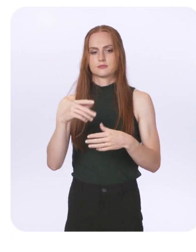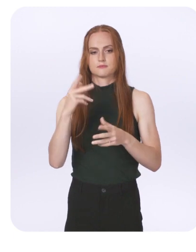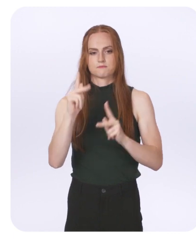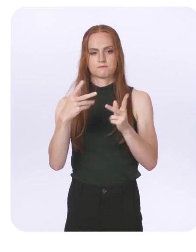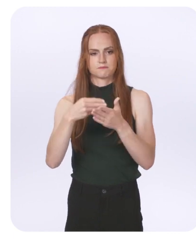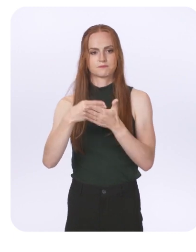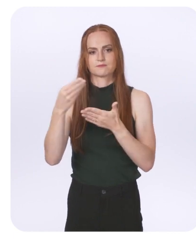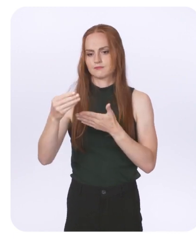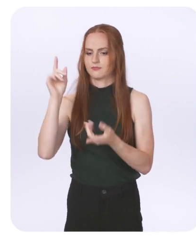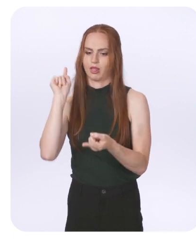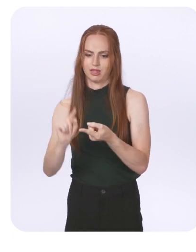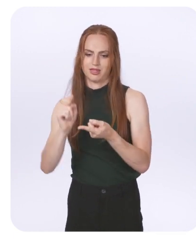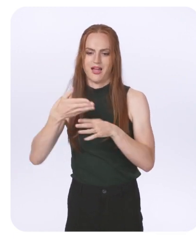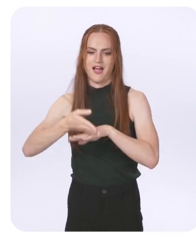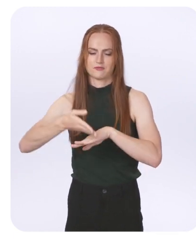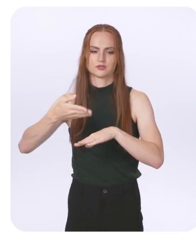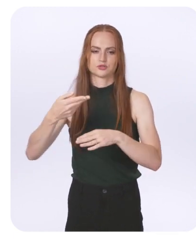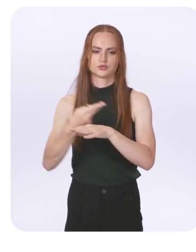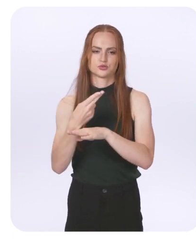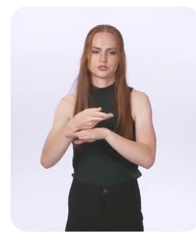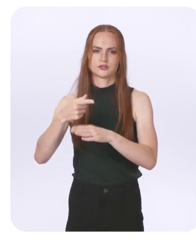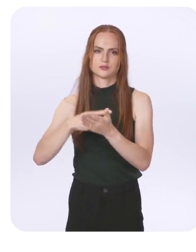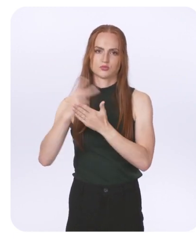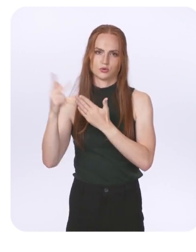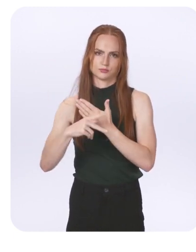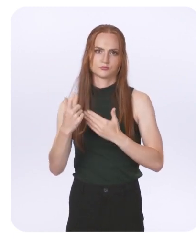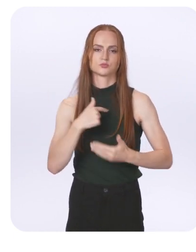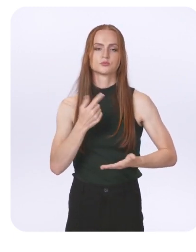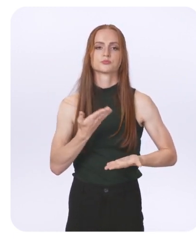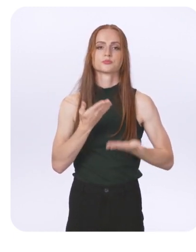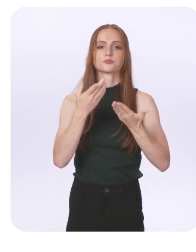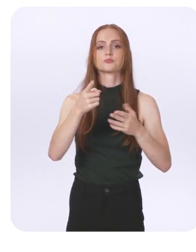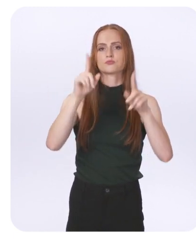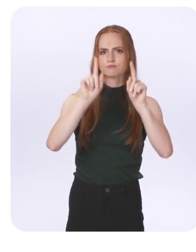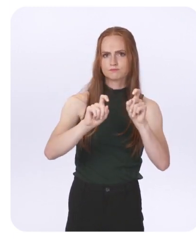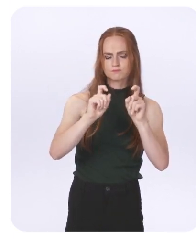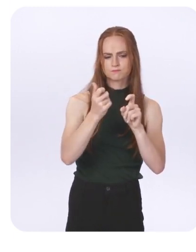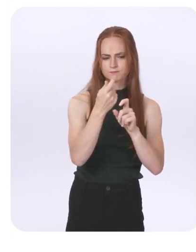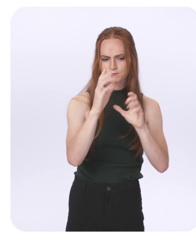Over 300,000 users have trialed an app in the past month with